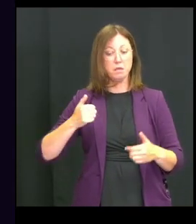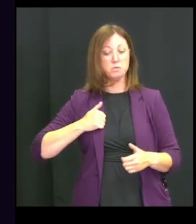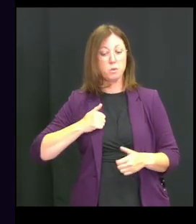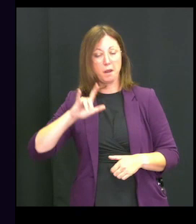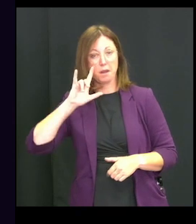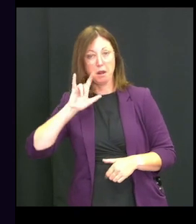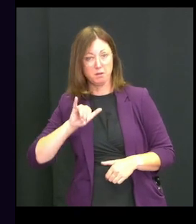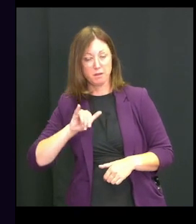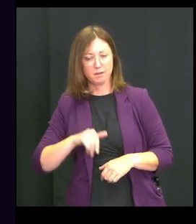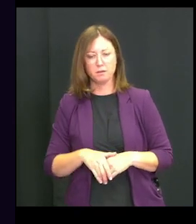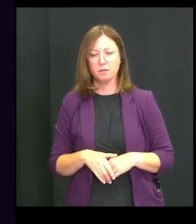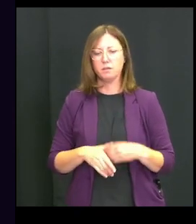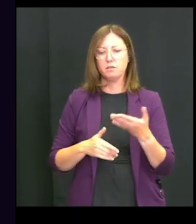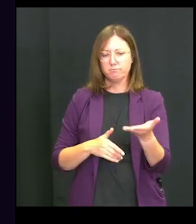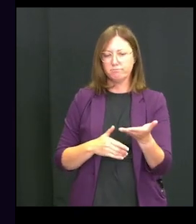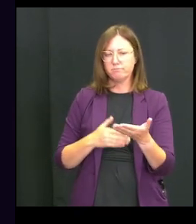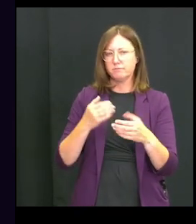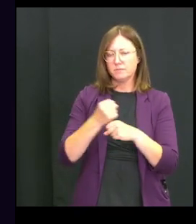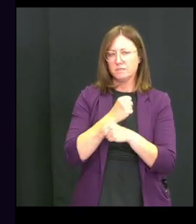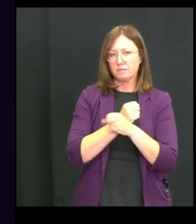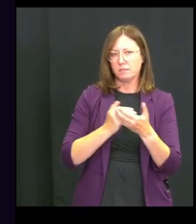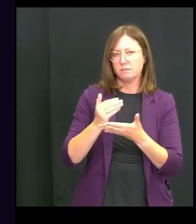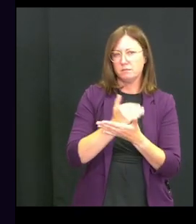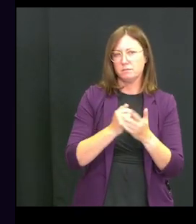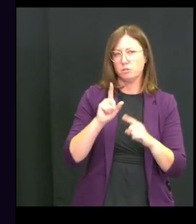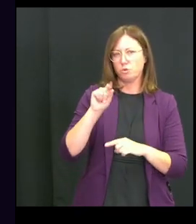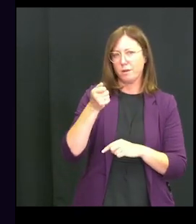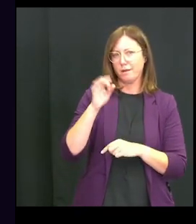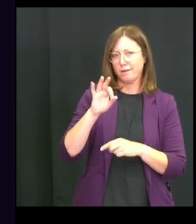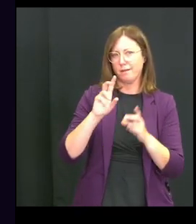Here I used data collected with a 2019 digital democracy project.